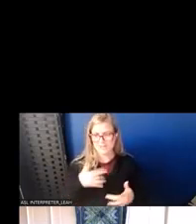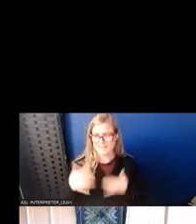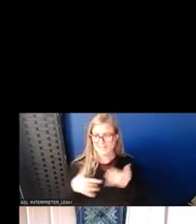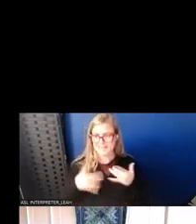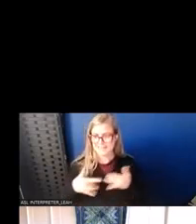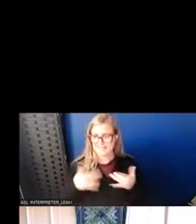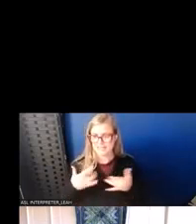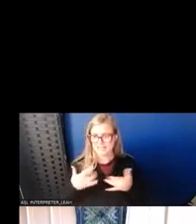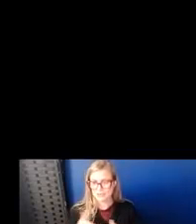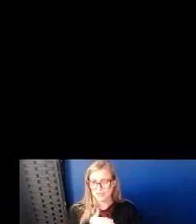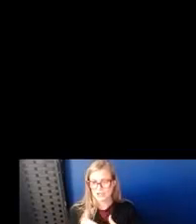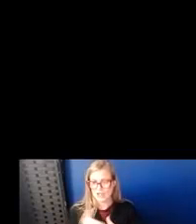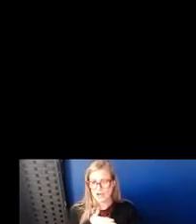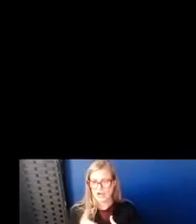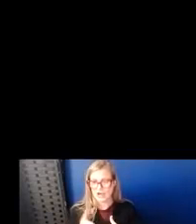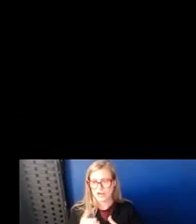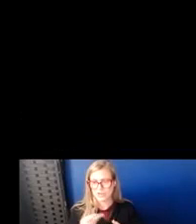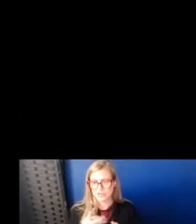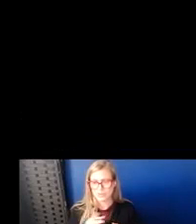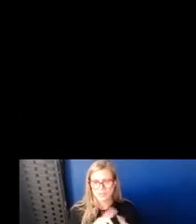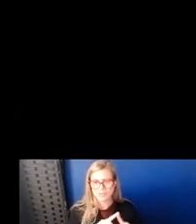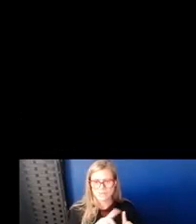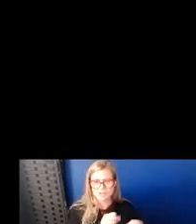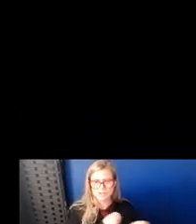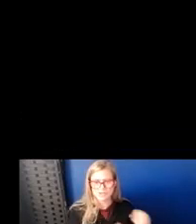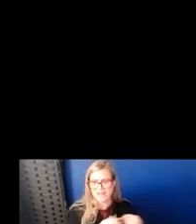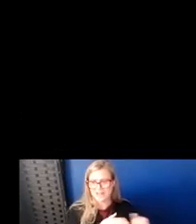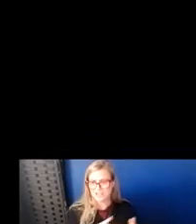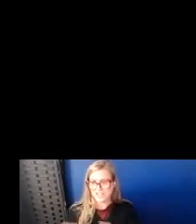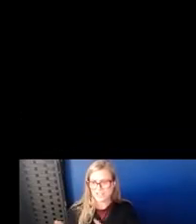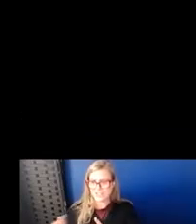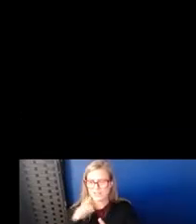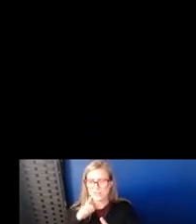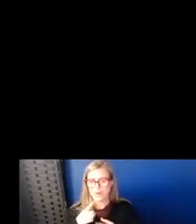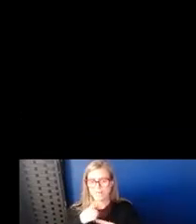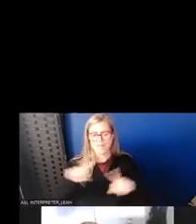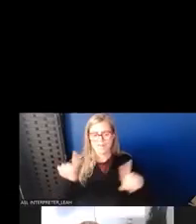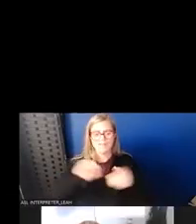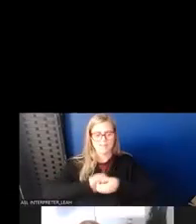couple of strategies for effective collaboration.